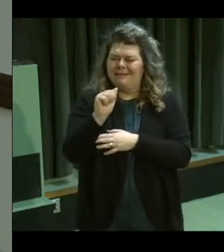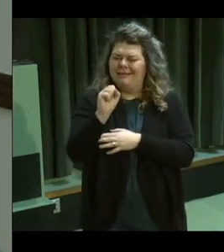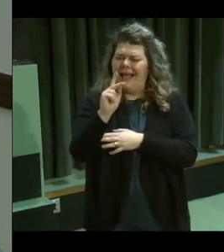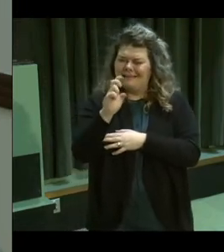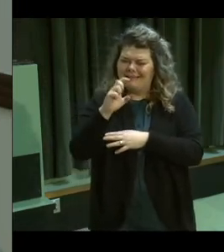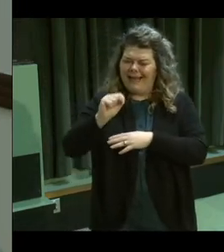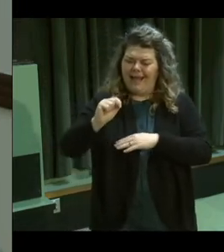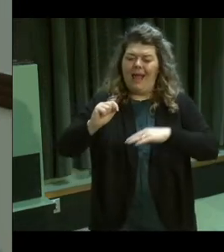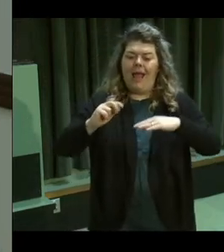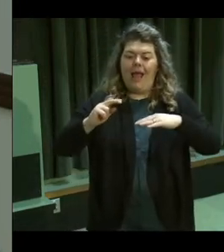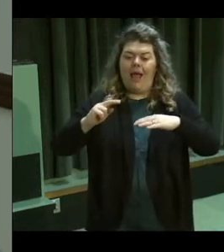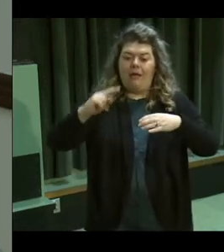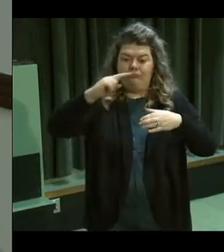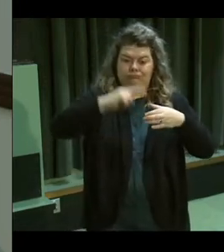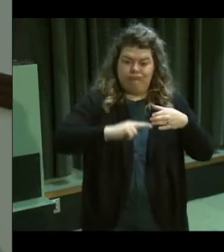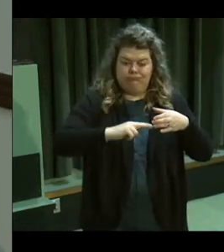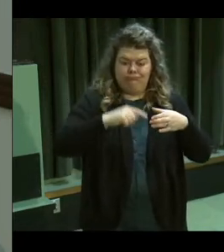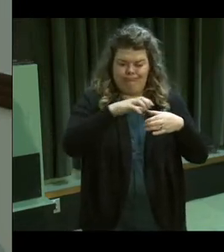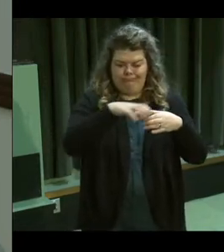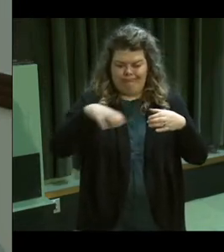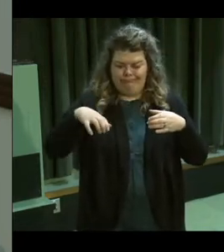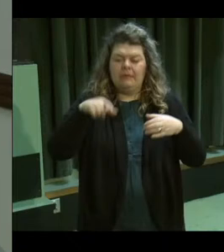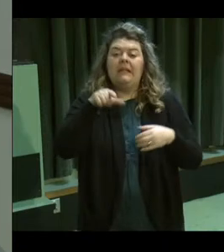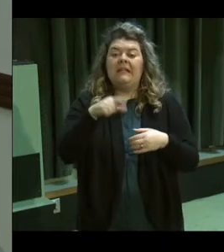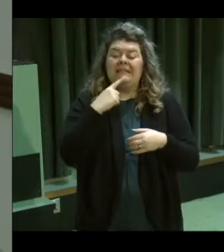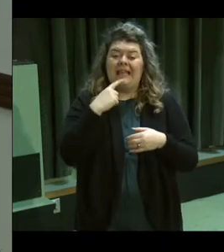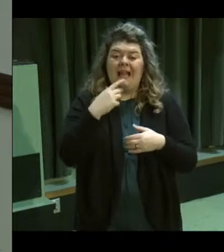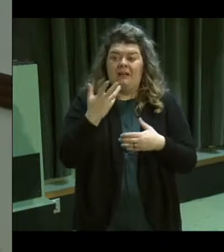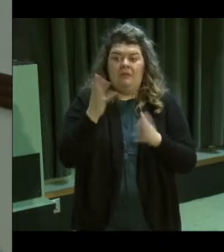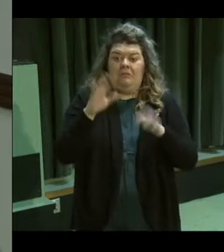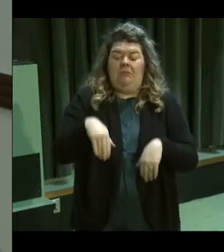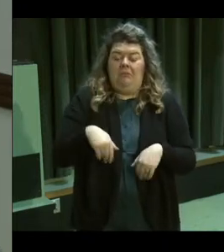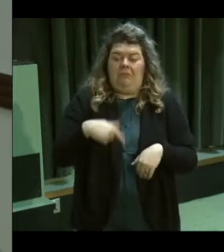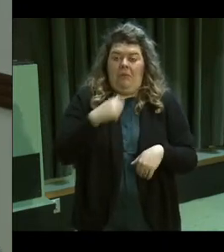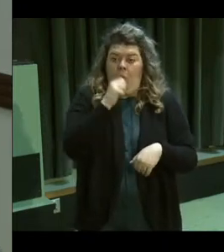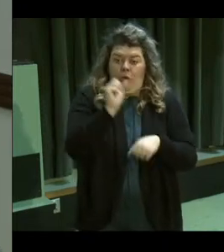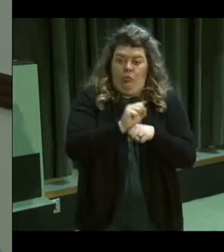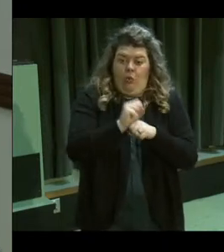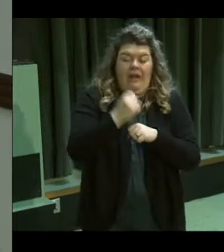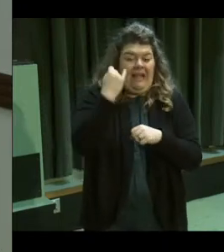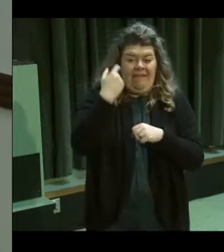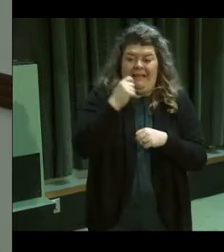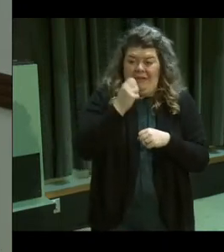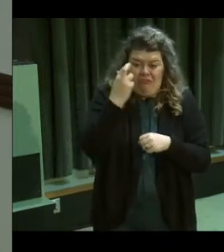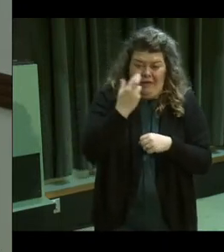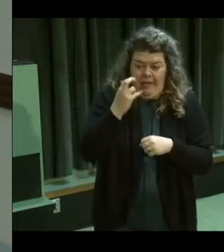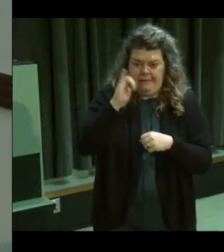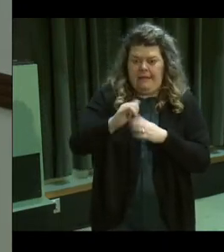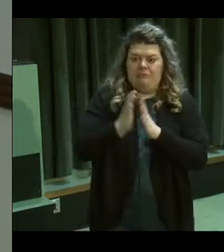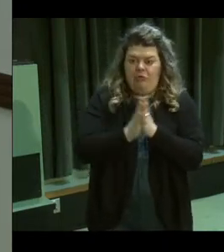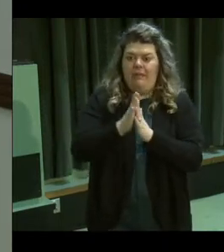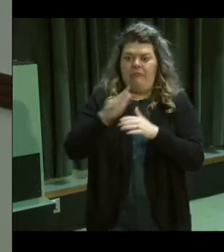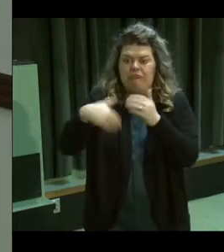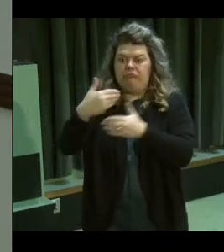to say he wouldn't have worked a day in his life if he knew this